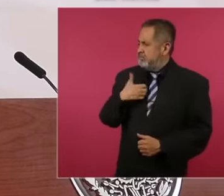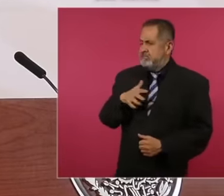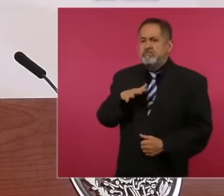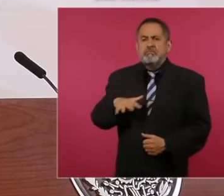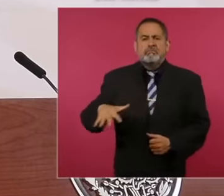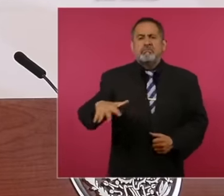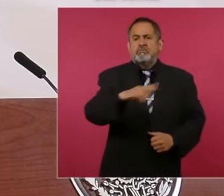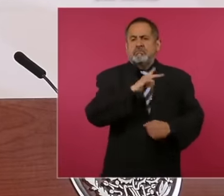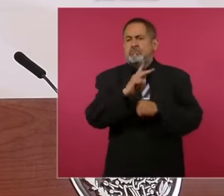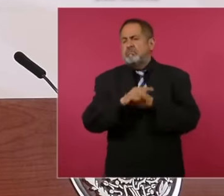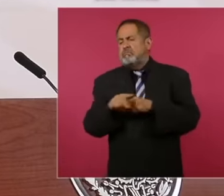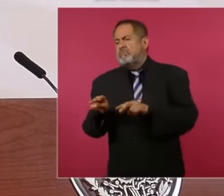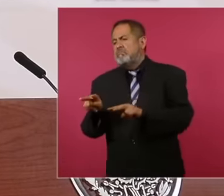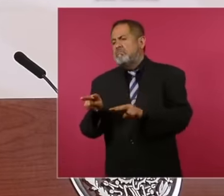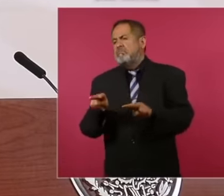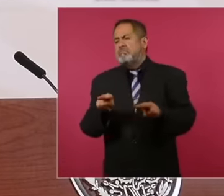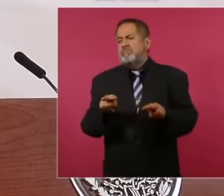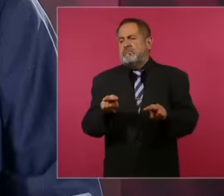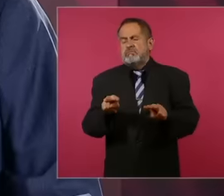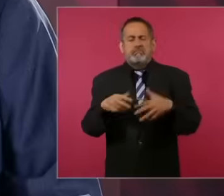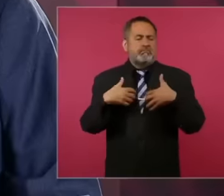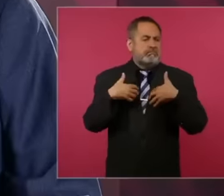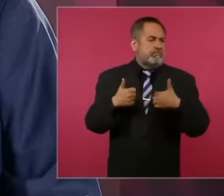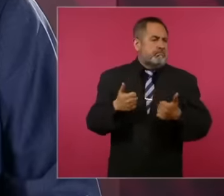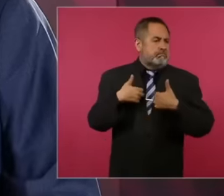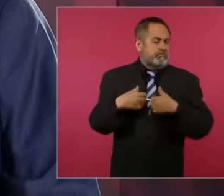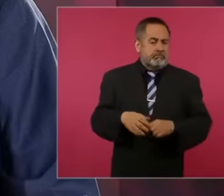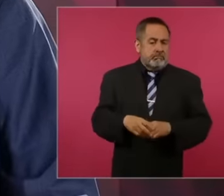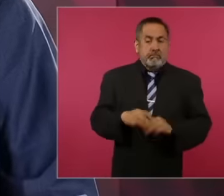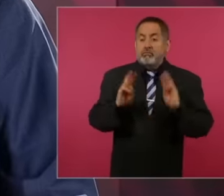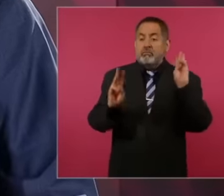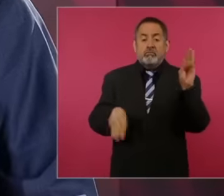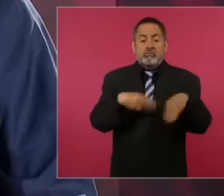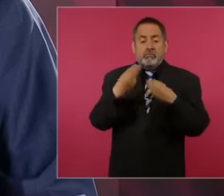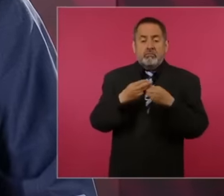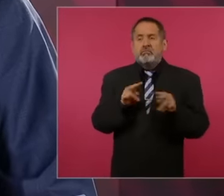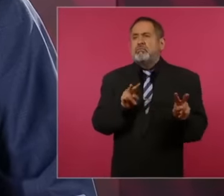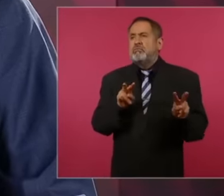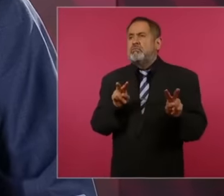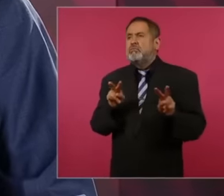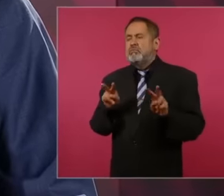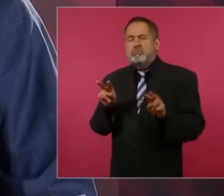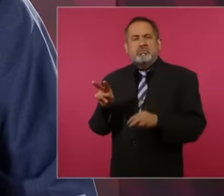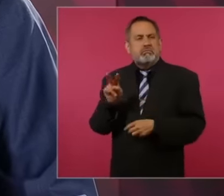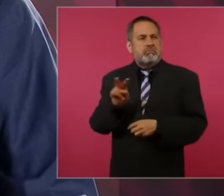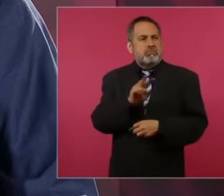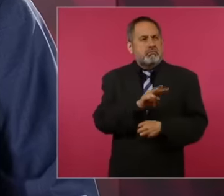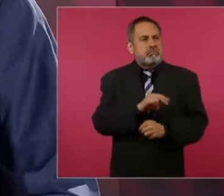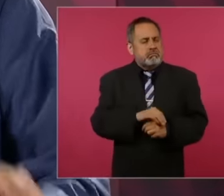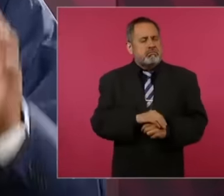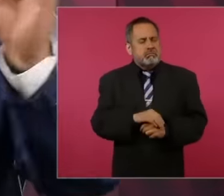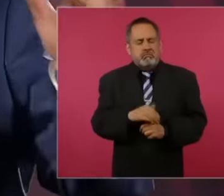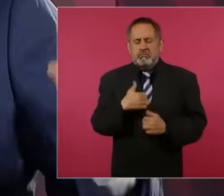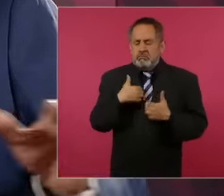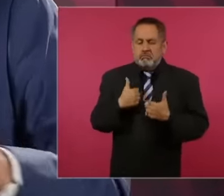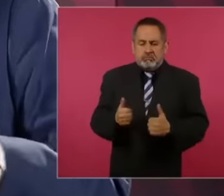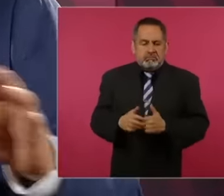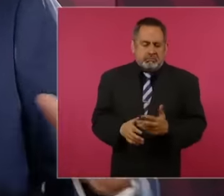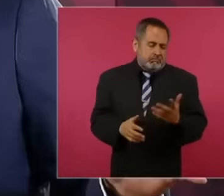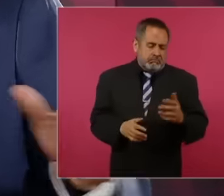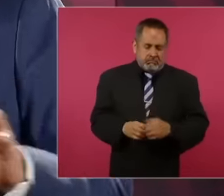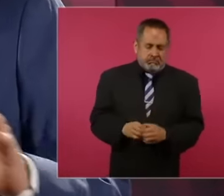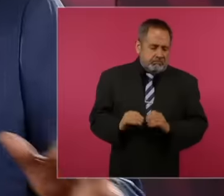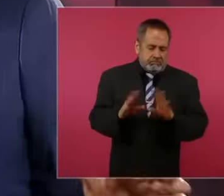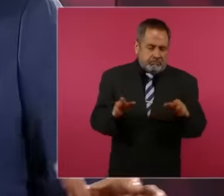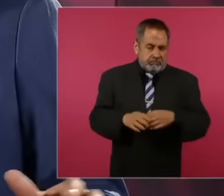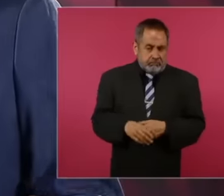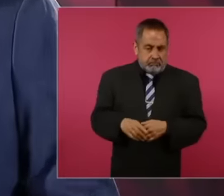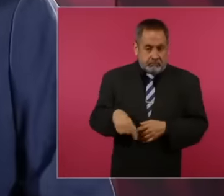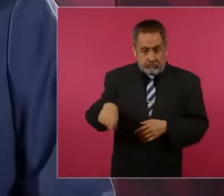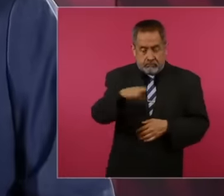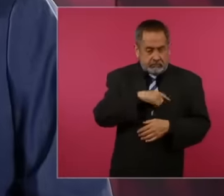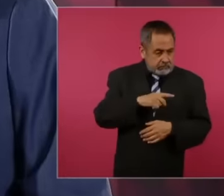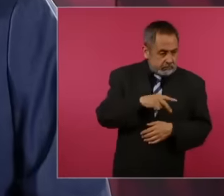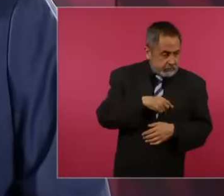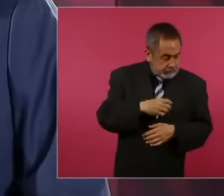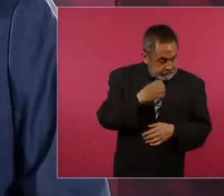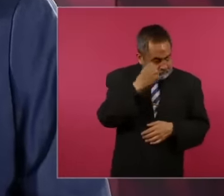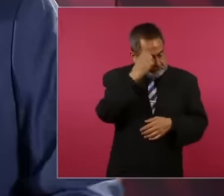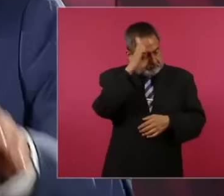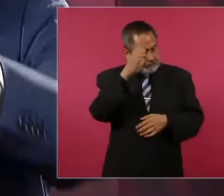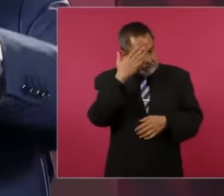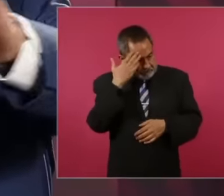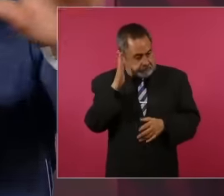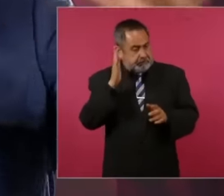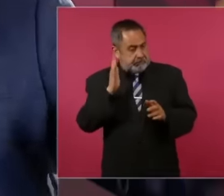world So we should not be surprised by anything regarding this